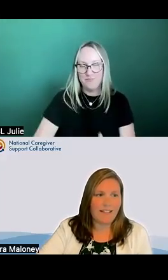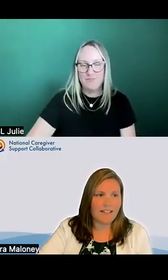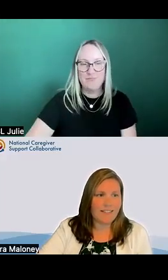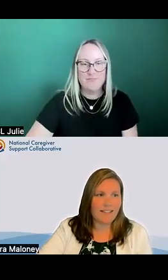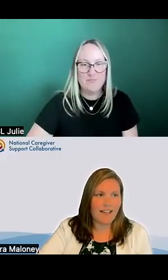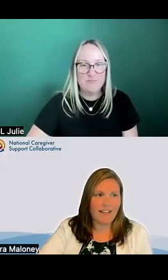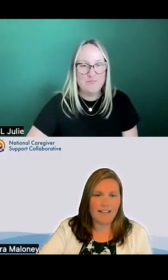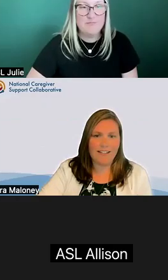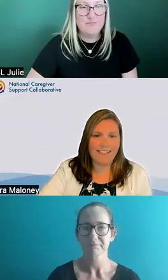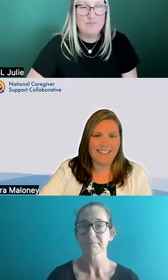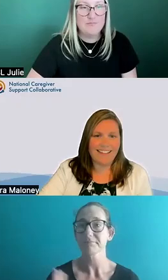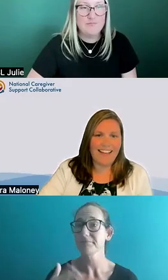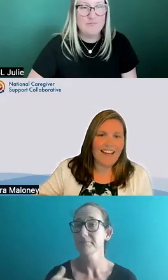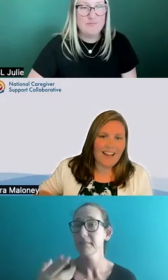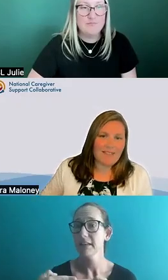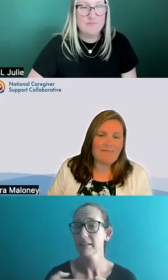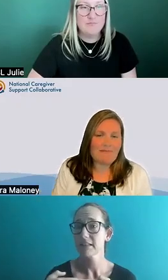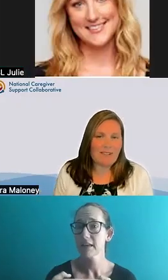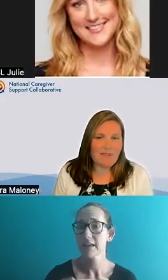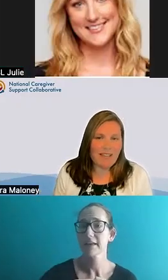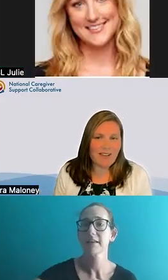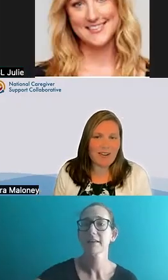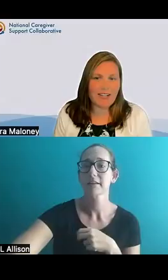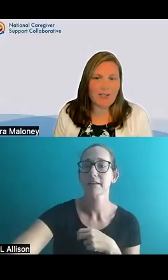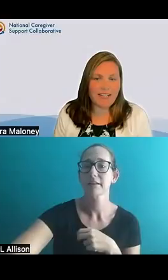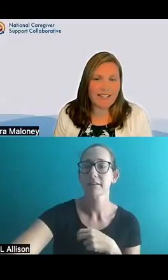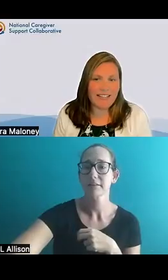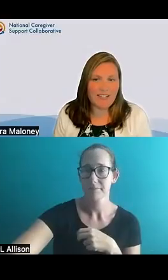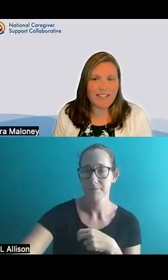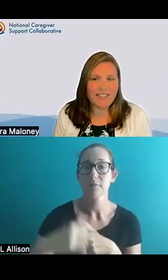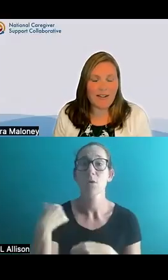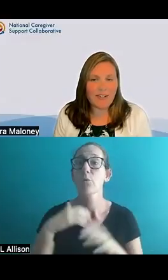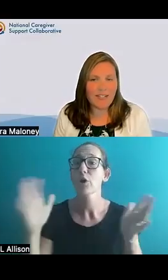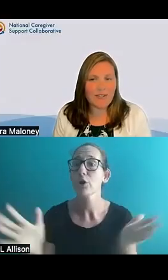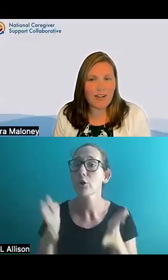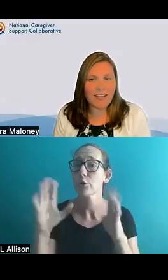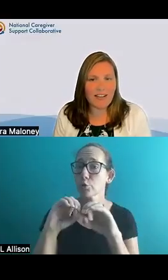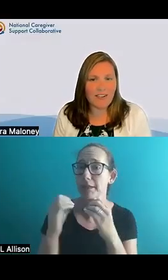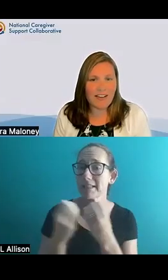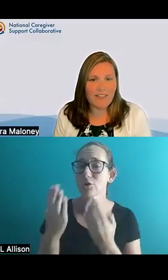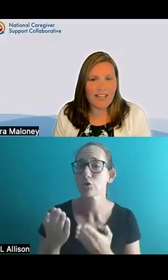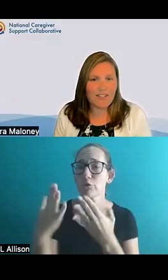Next slide. We encourage organizations offering strong caregiver navigation